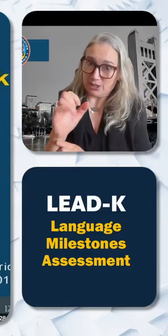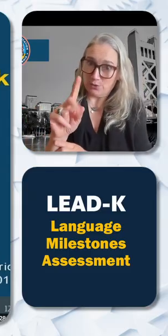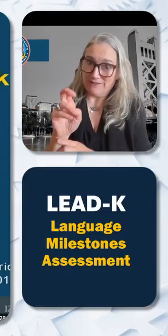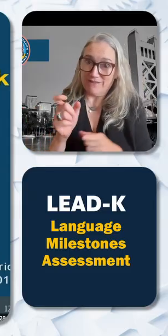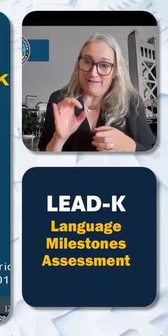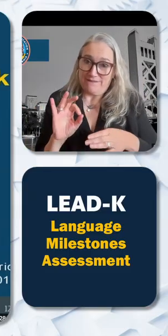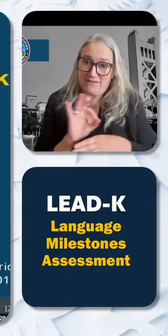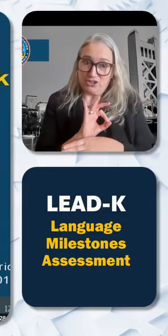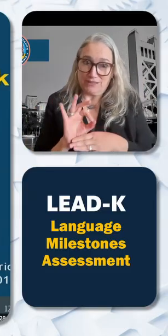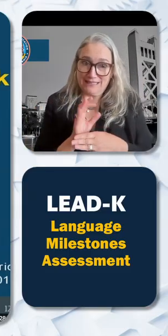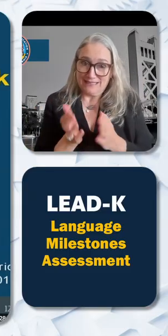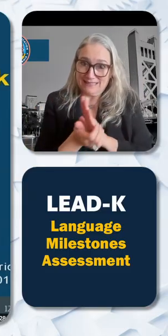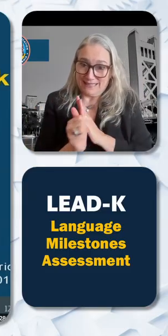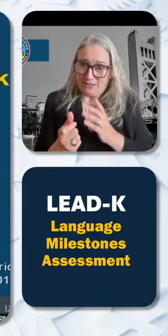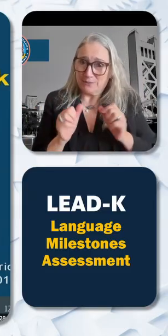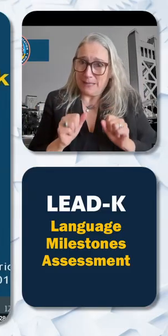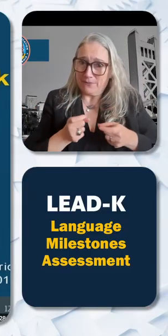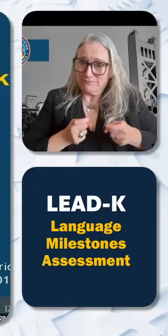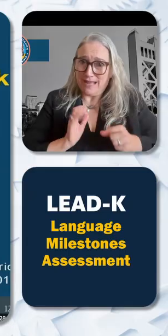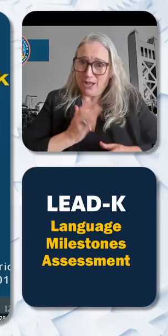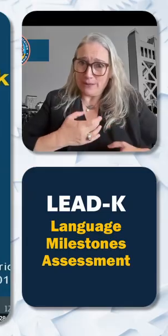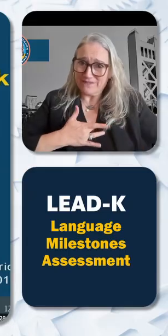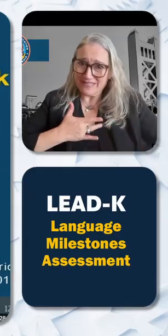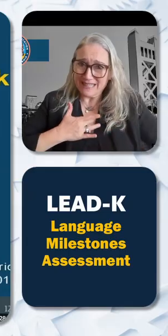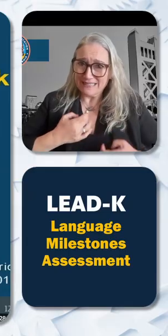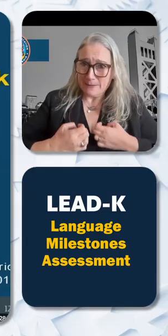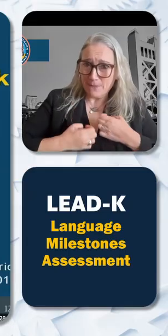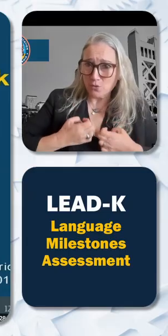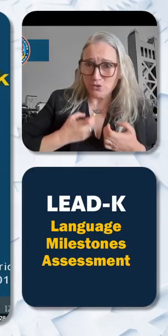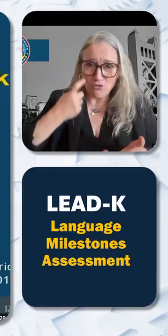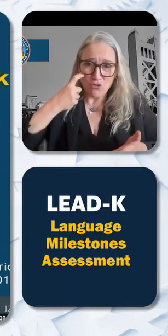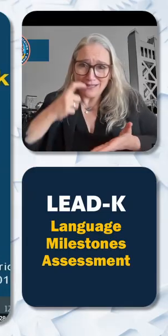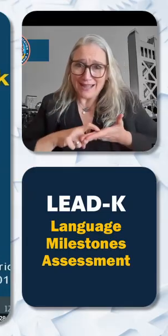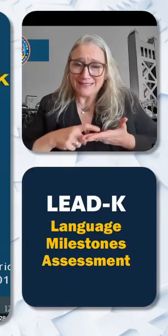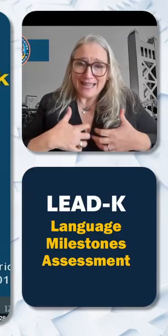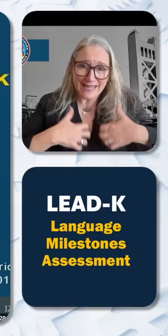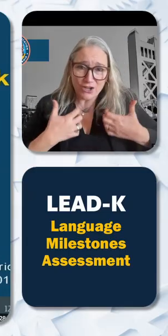and develop executive functioning skills, to be able to self-regulate.